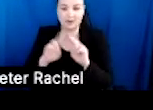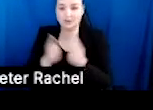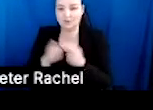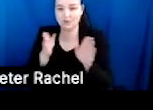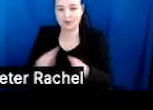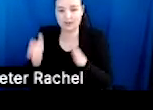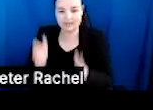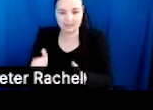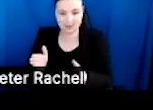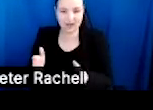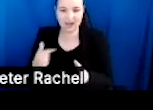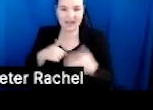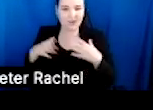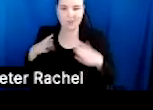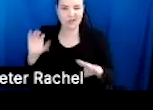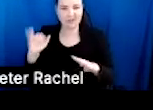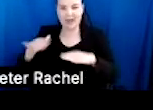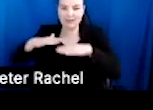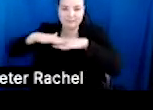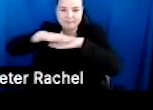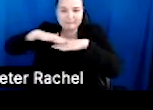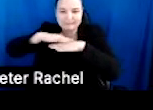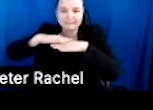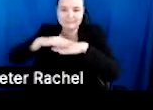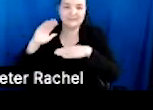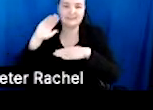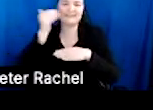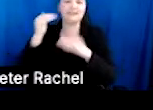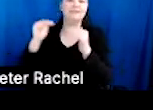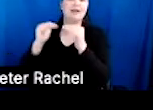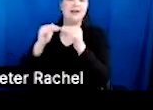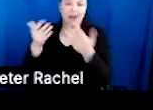progressivism by centering workers' rights and insisting on a complete transformation of the